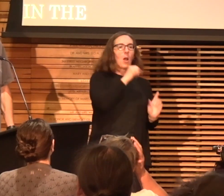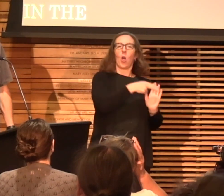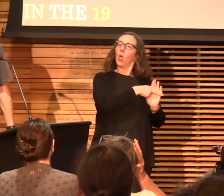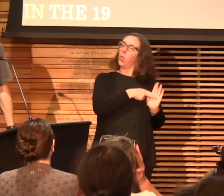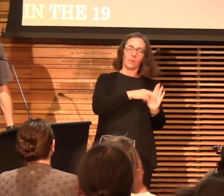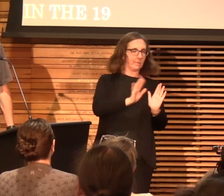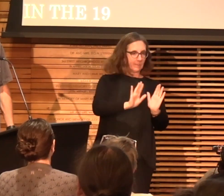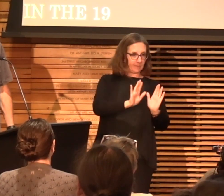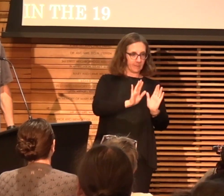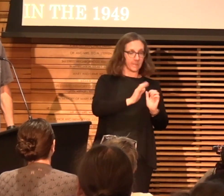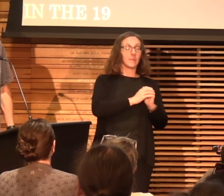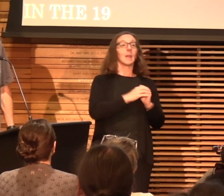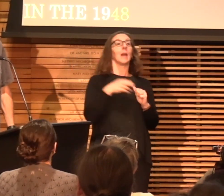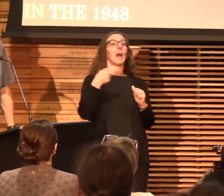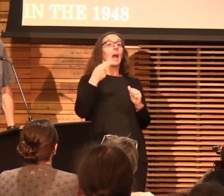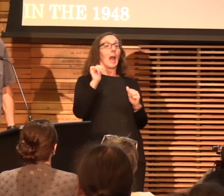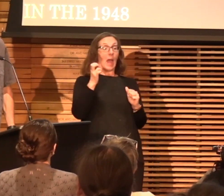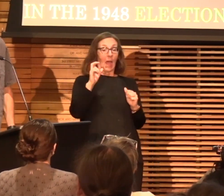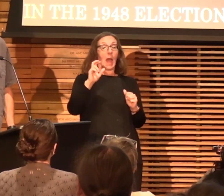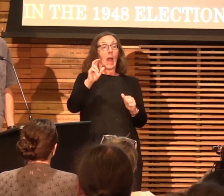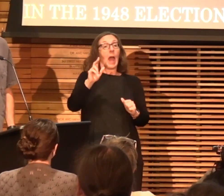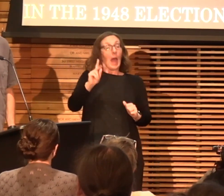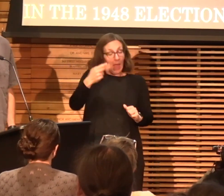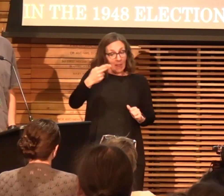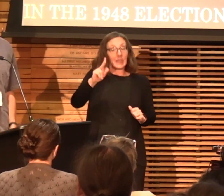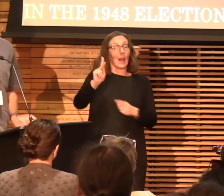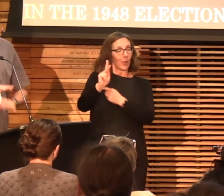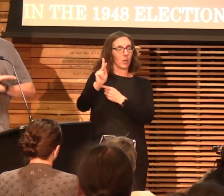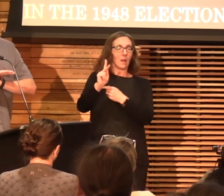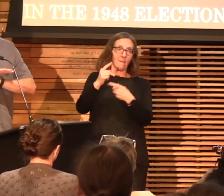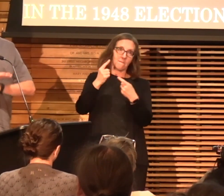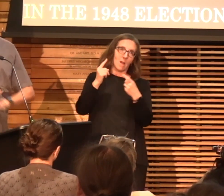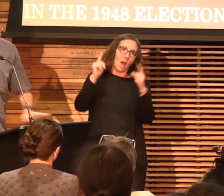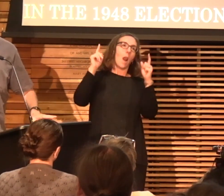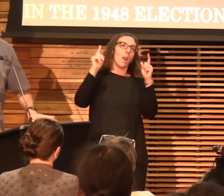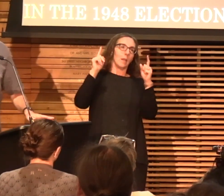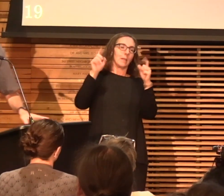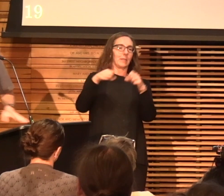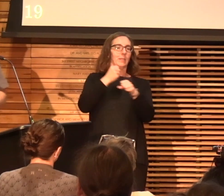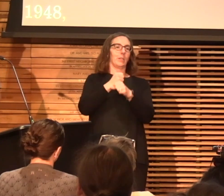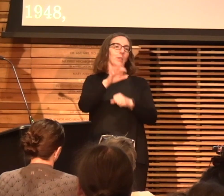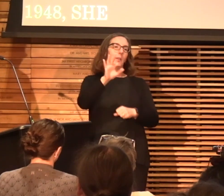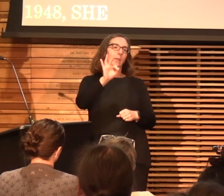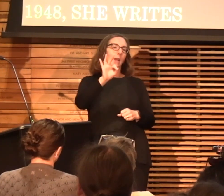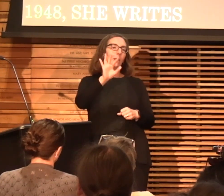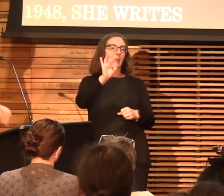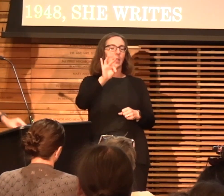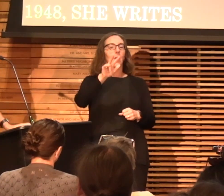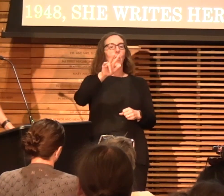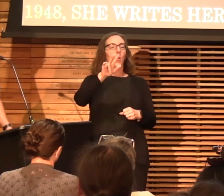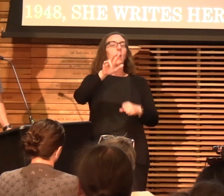And Helen finally, in early 1948, she writes her friend Joe Davidson